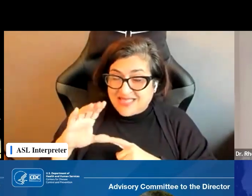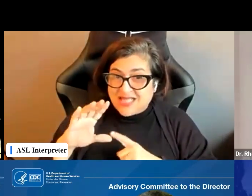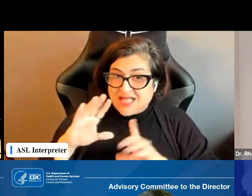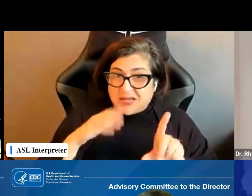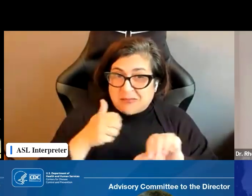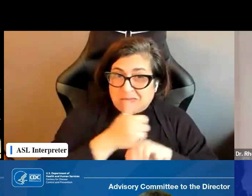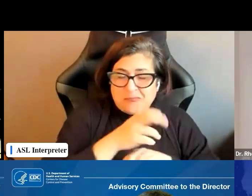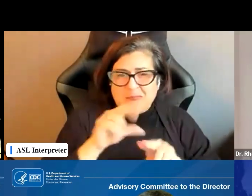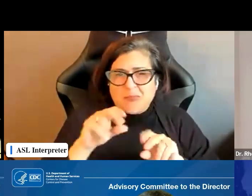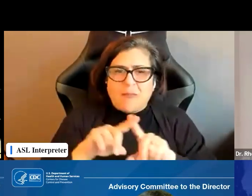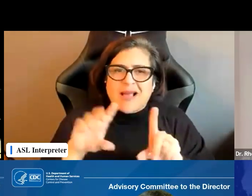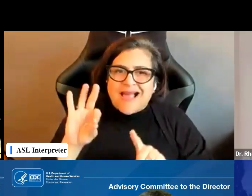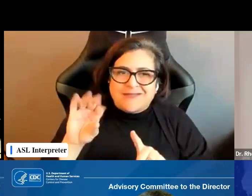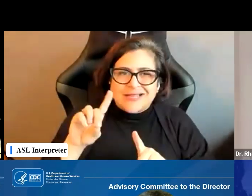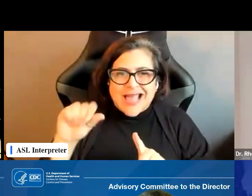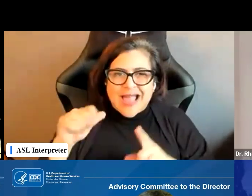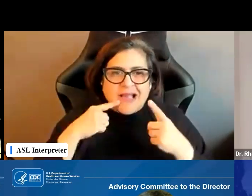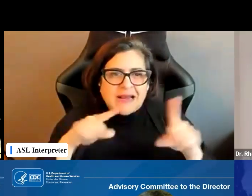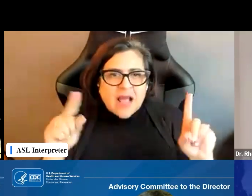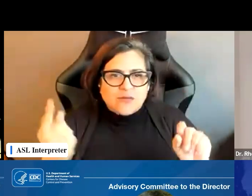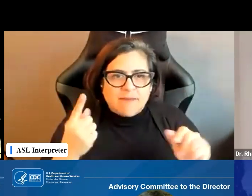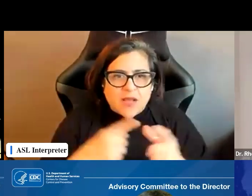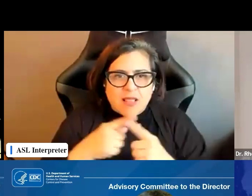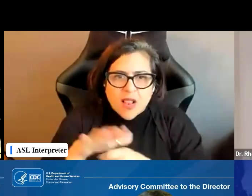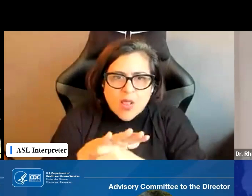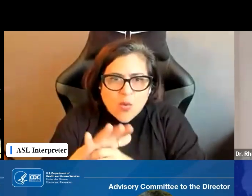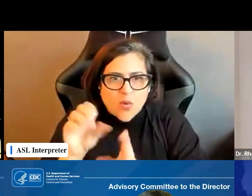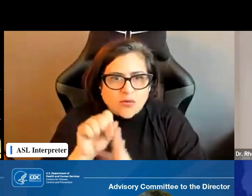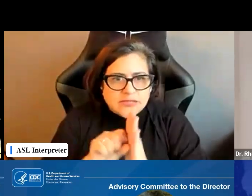FDA announces something and the local and state health officers don't know what it's about